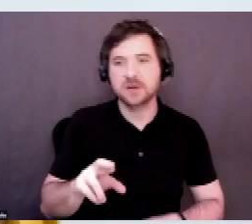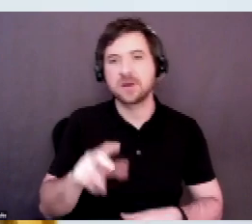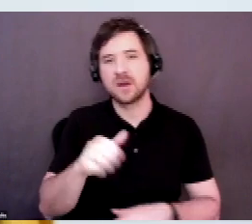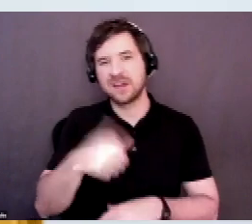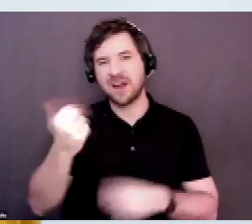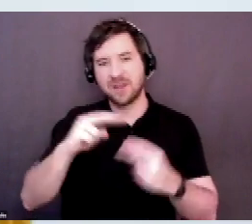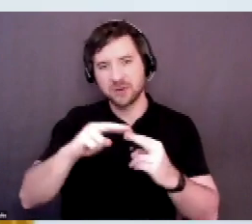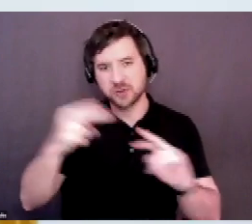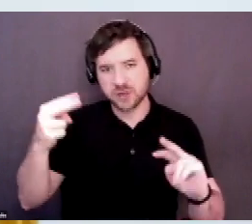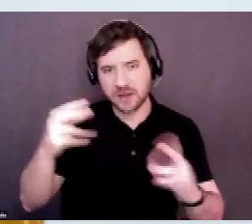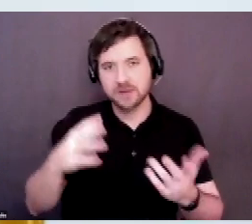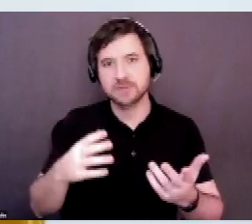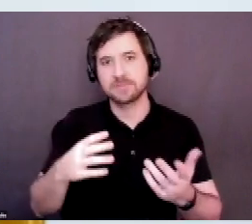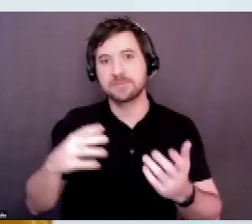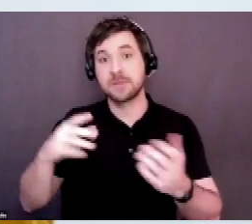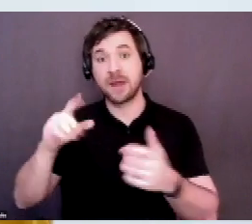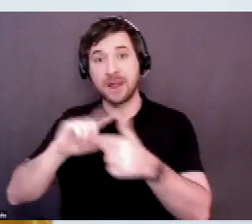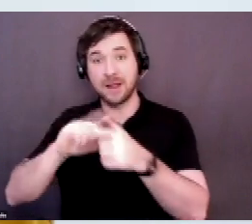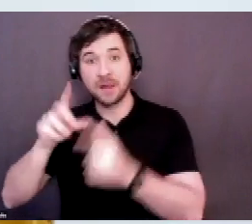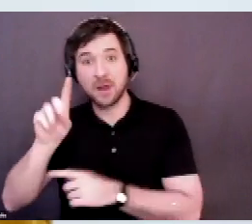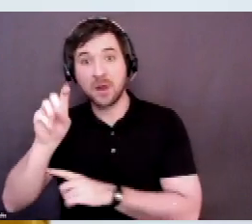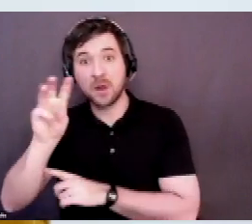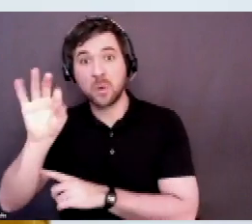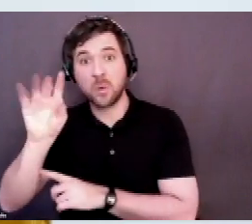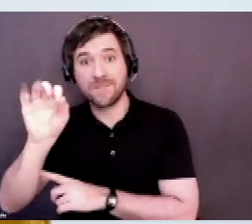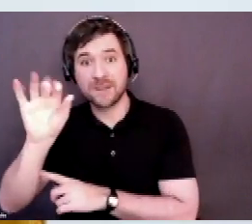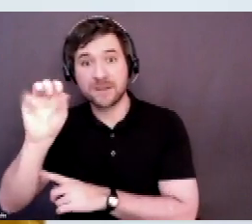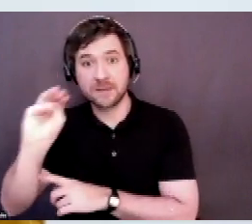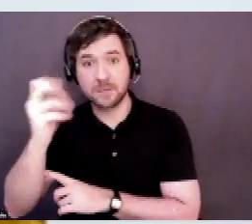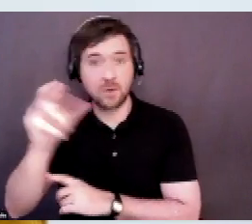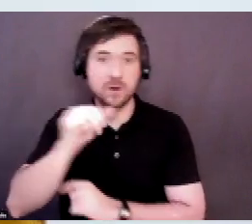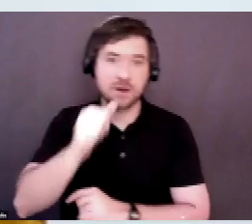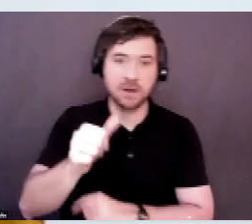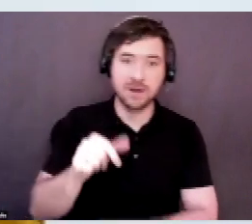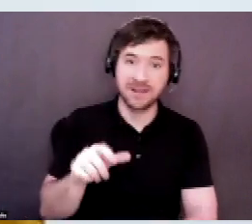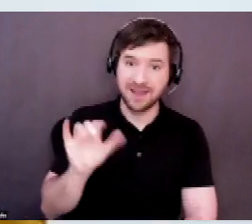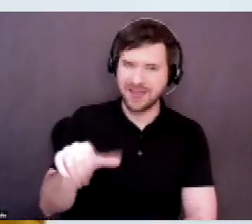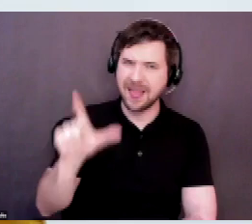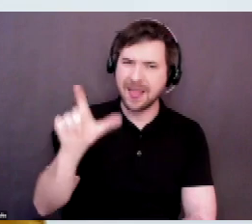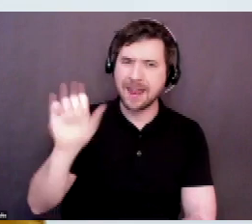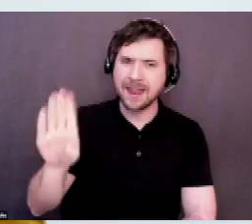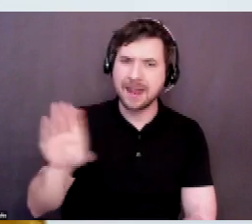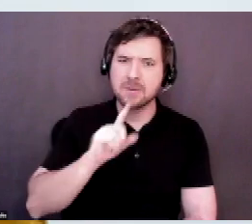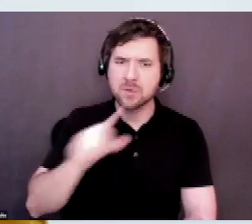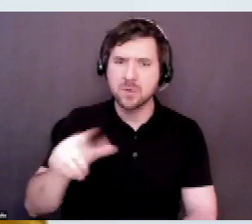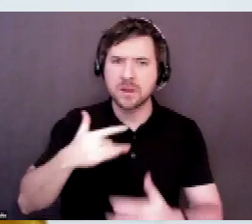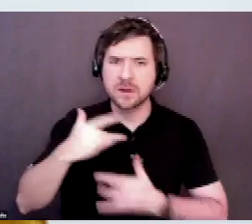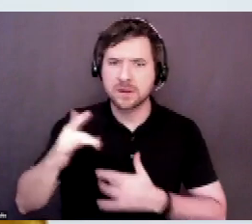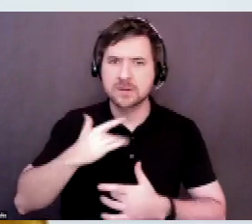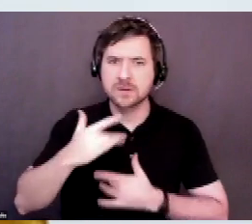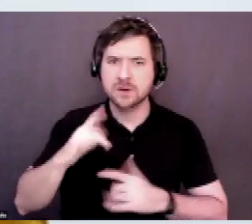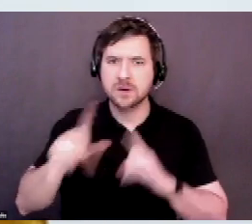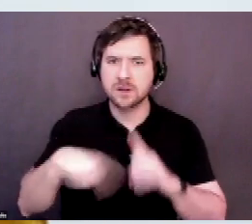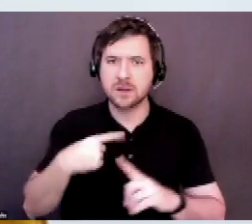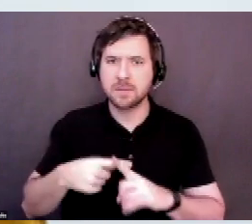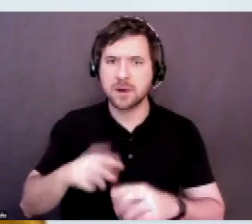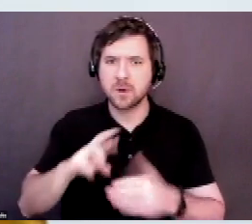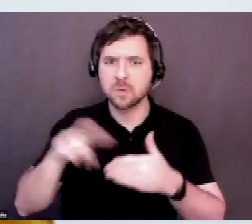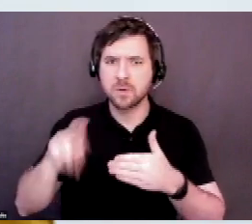I will tell you that the lab was really concerned about the results of my daughter being average sized because they had said,